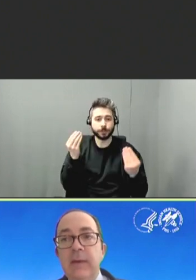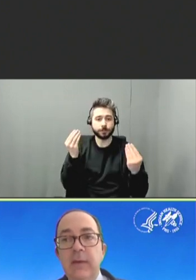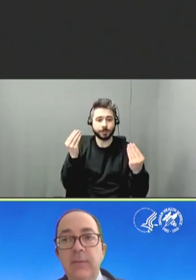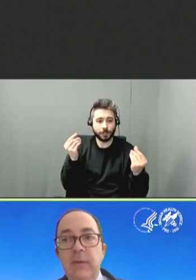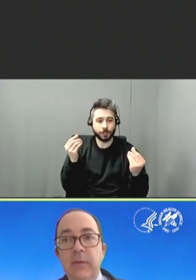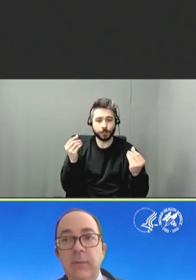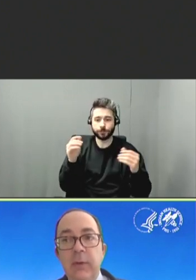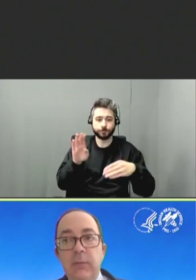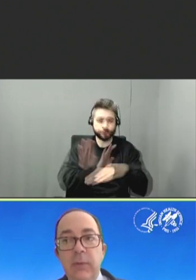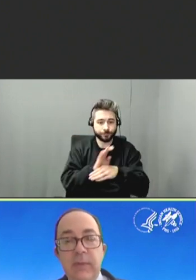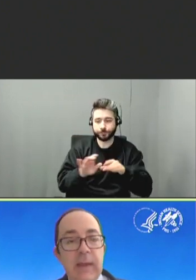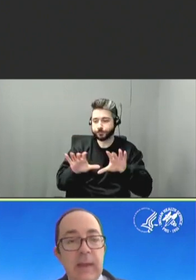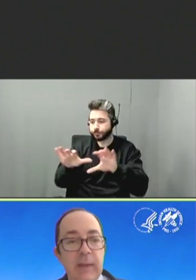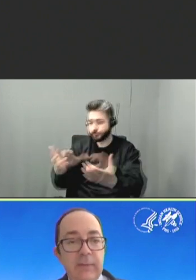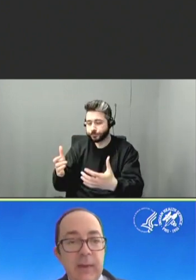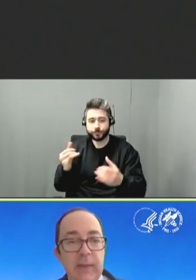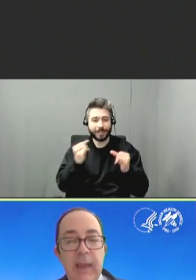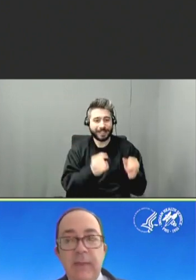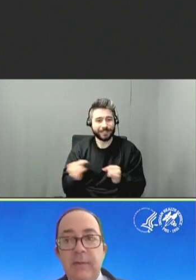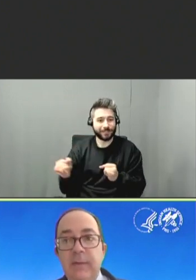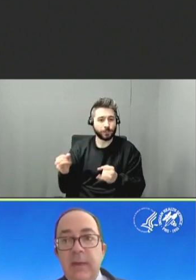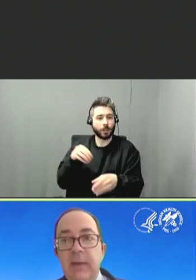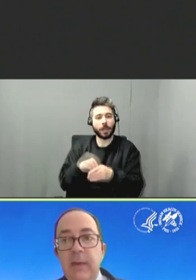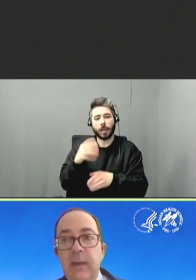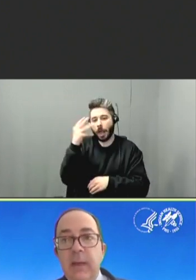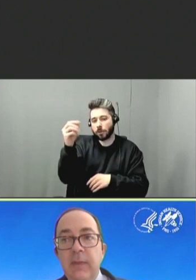individuals both within and outside the agency.